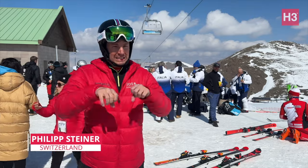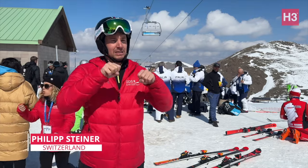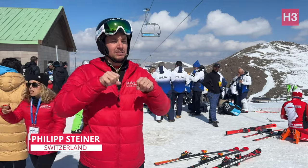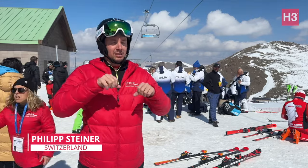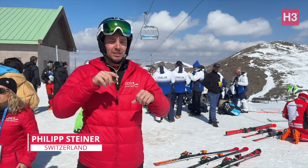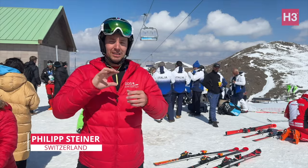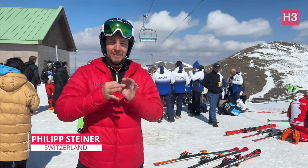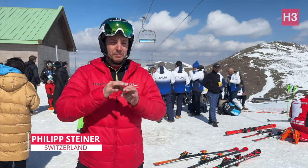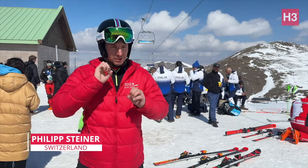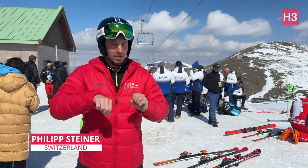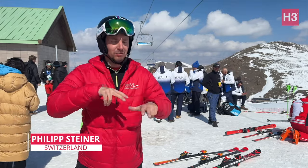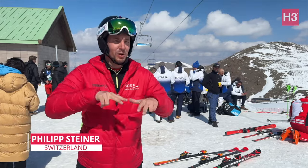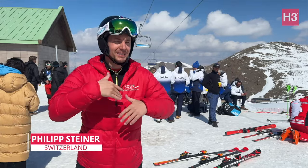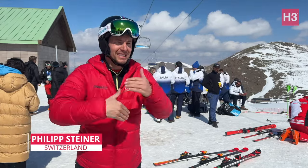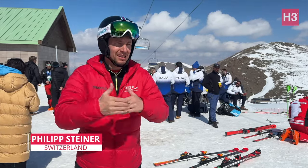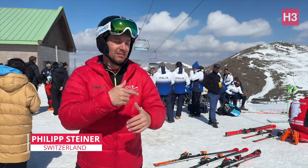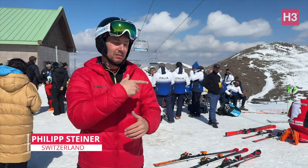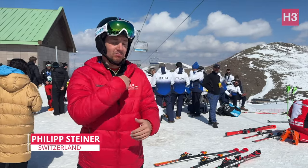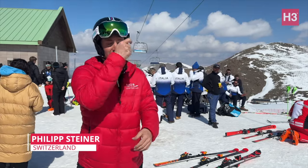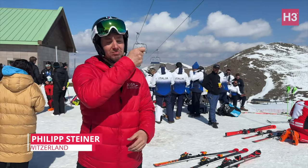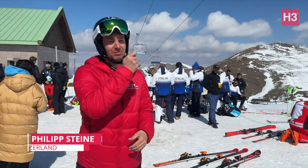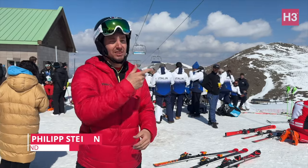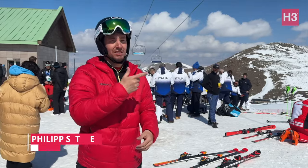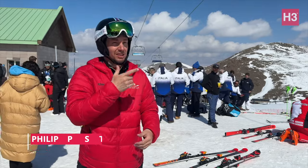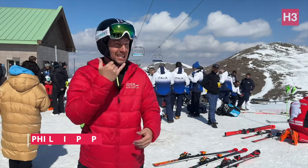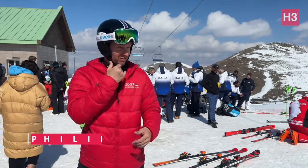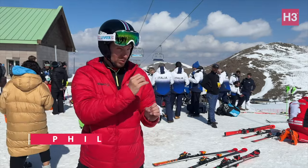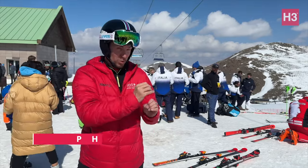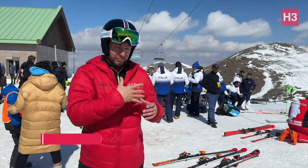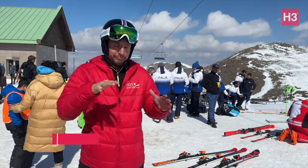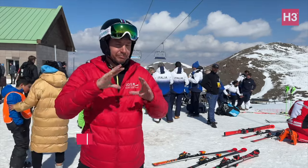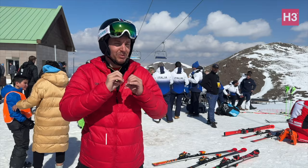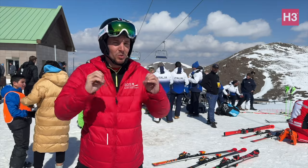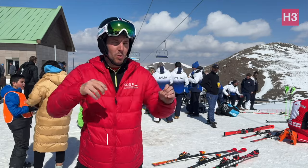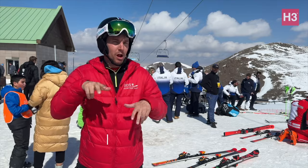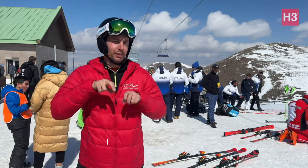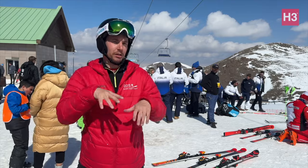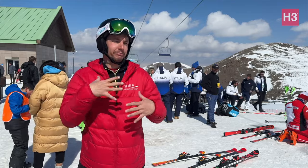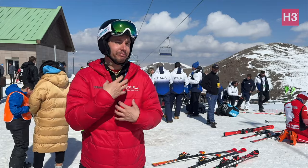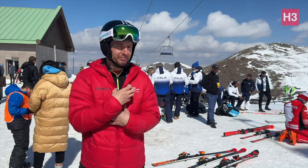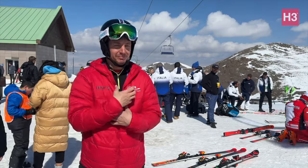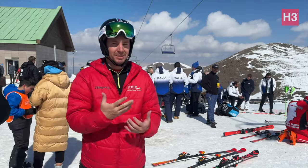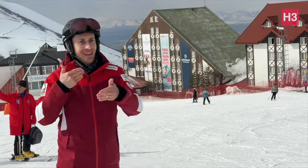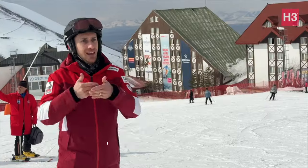in such a short notice, but it is a success! Had they not hosted it, there would have been no athletes. Hats off to them!